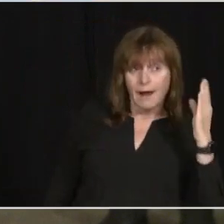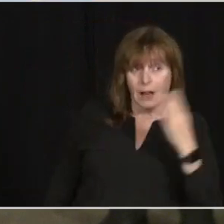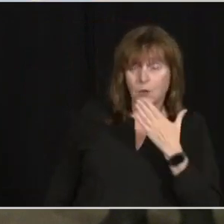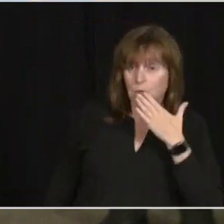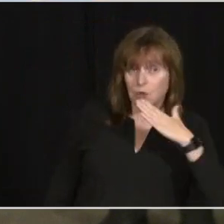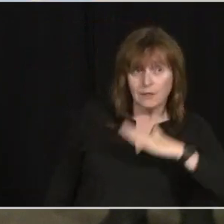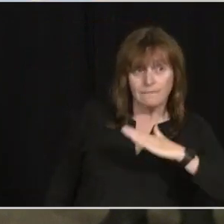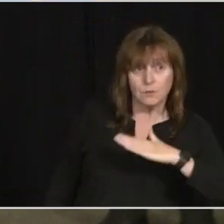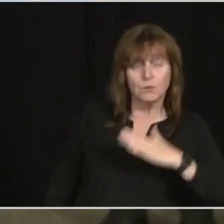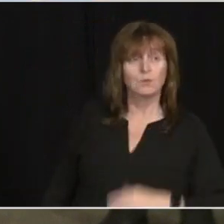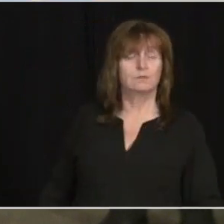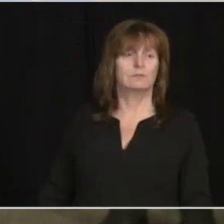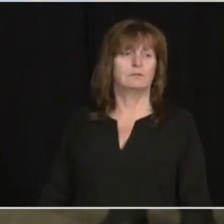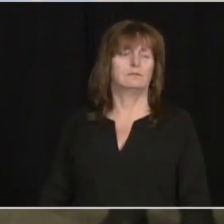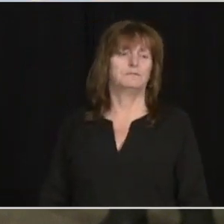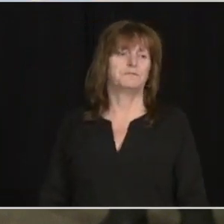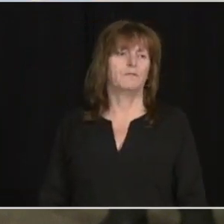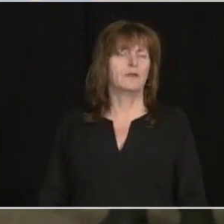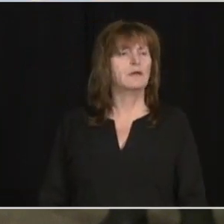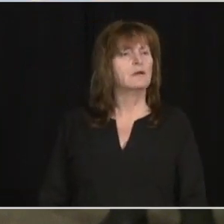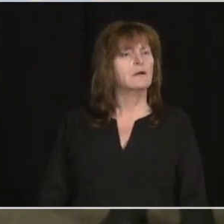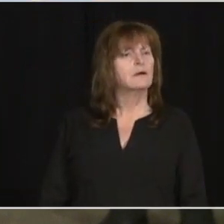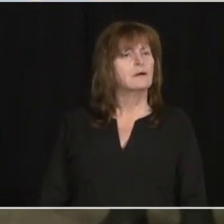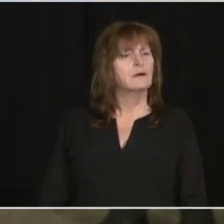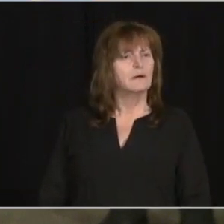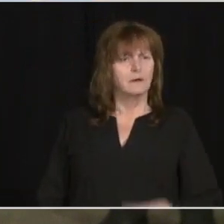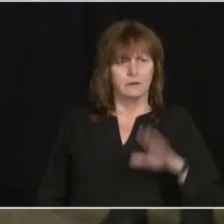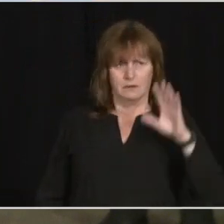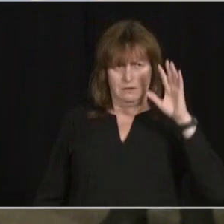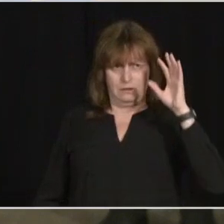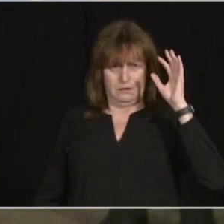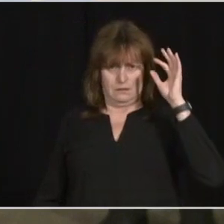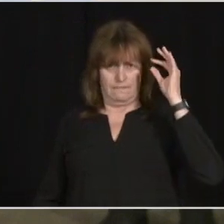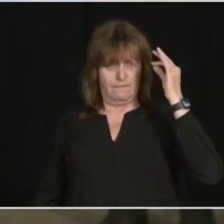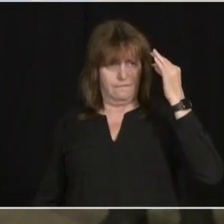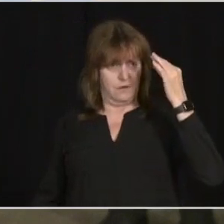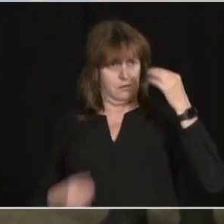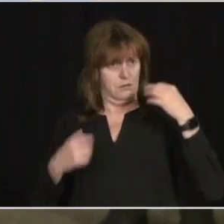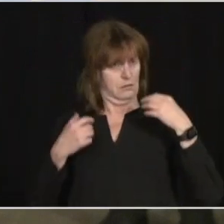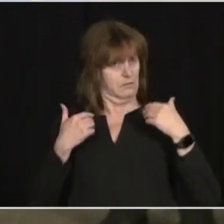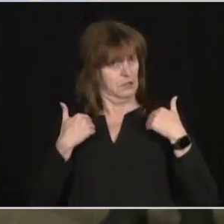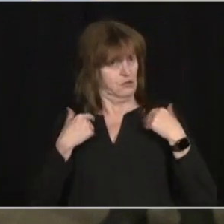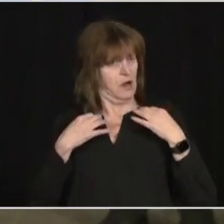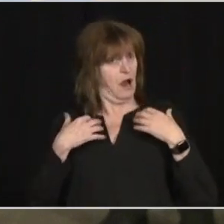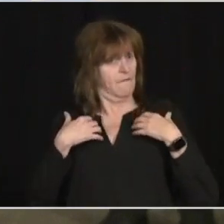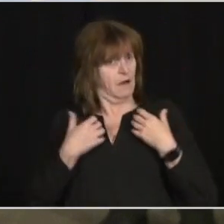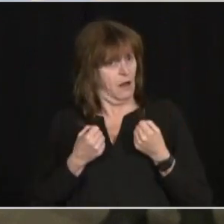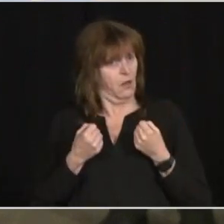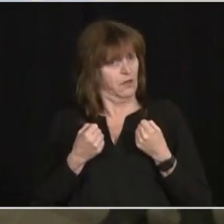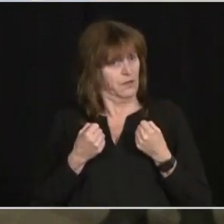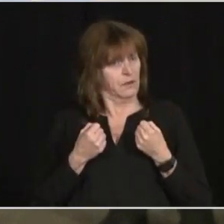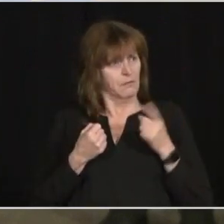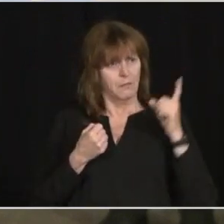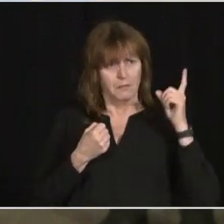indicated to the government that he see sees any reasonable likelihood of opening schools before the end of June?